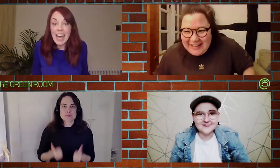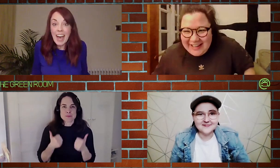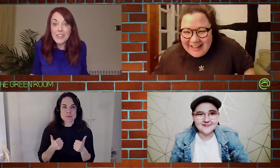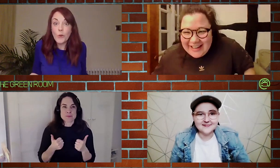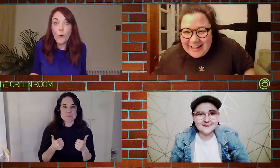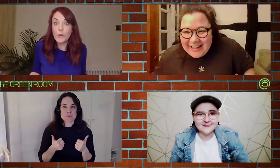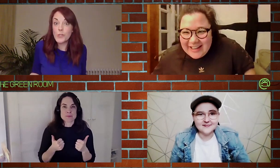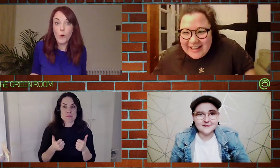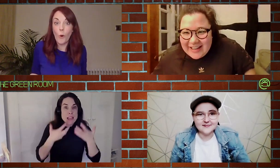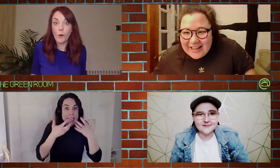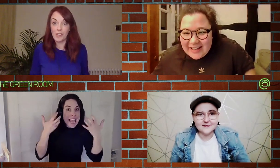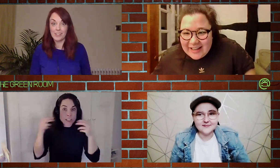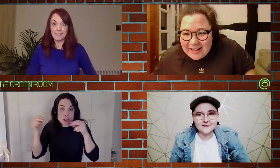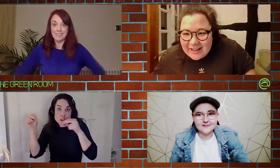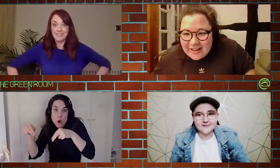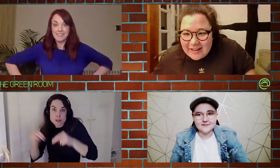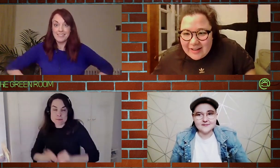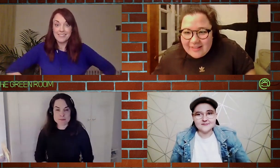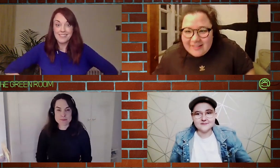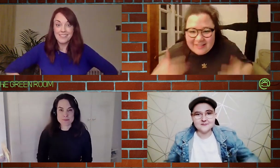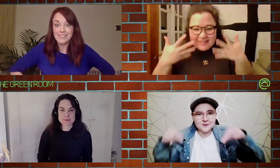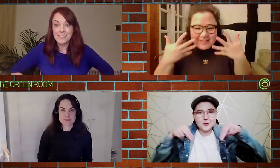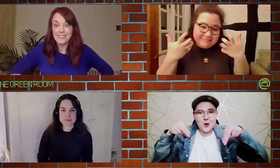Cat or dog?